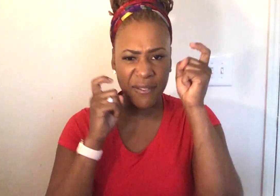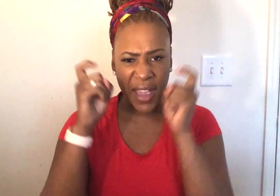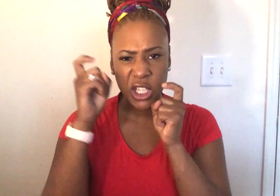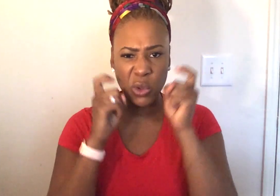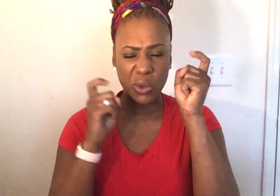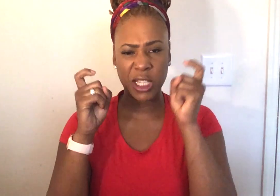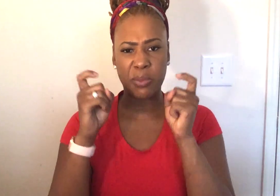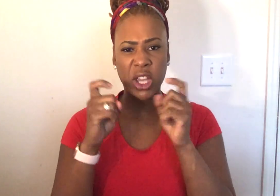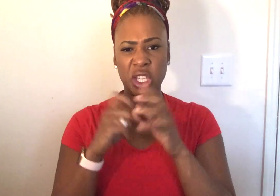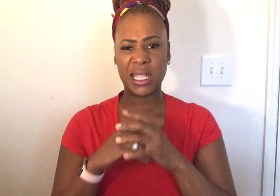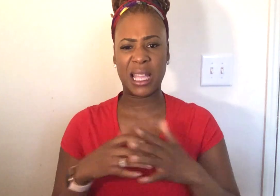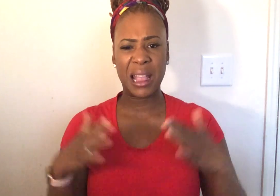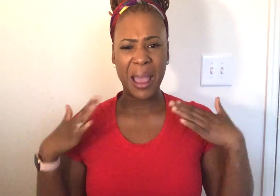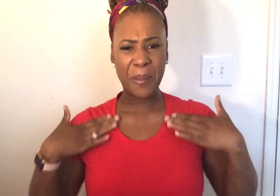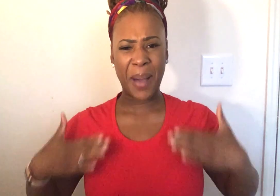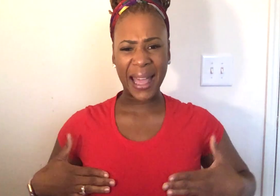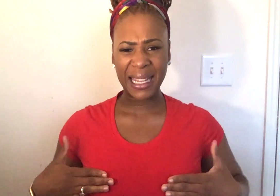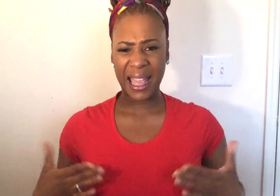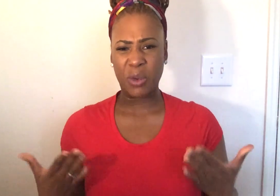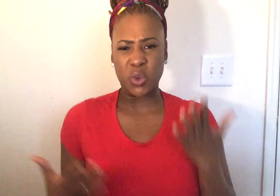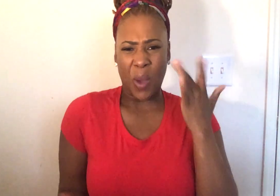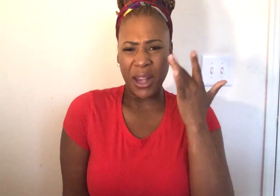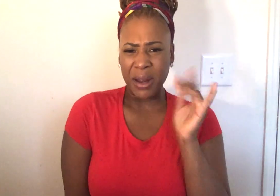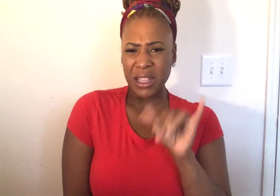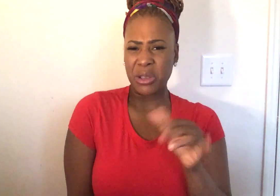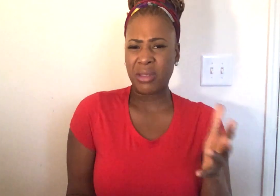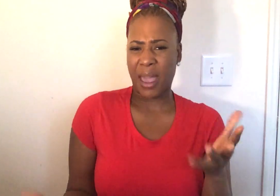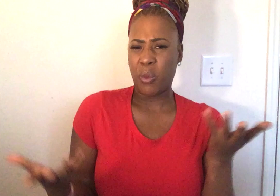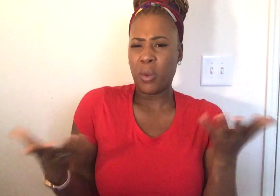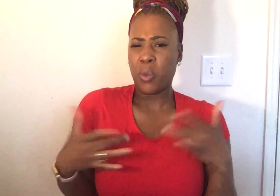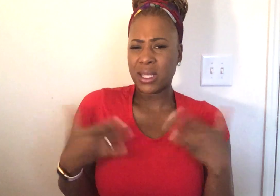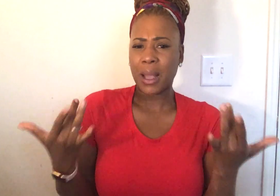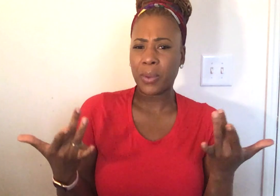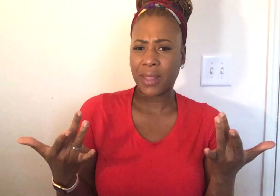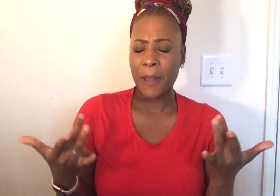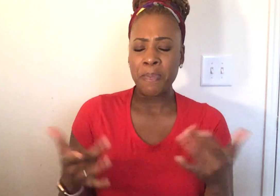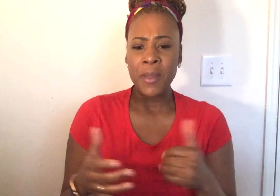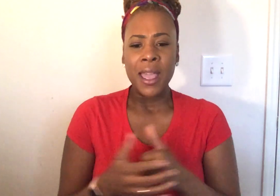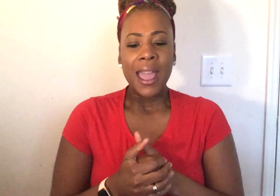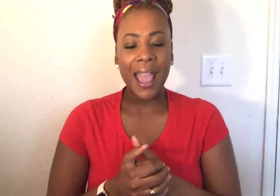facial expressions and body language why do they do that what's up with that and